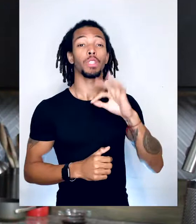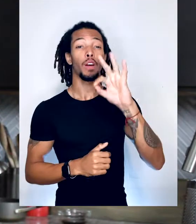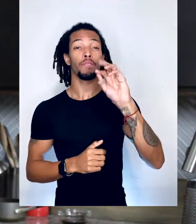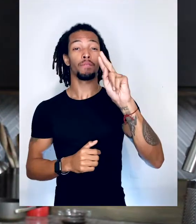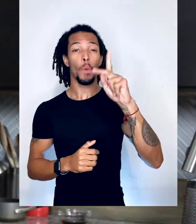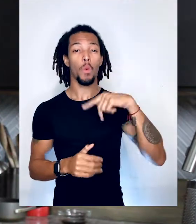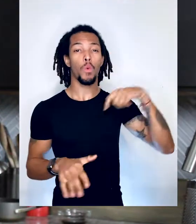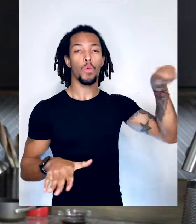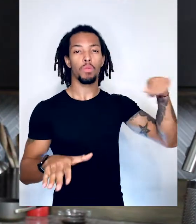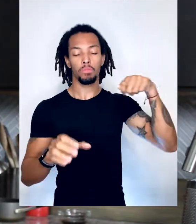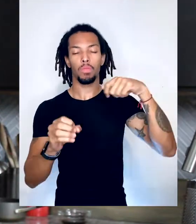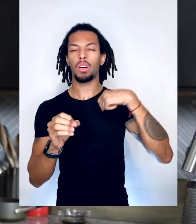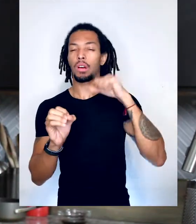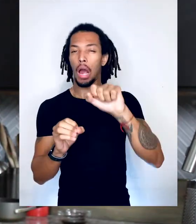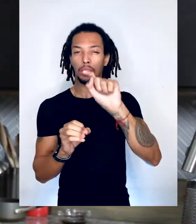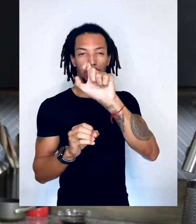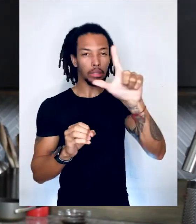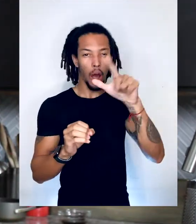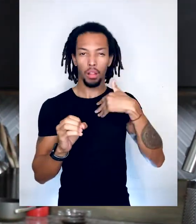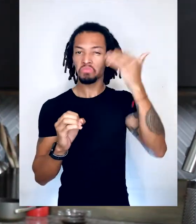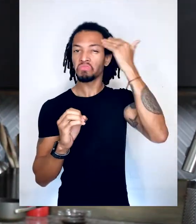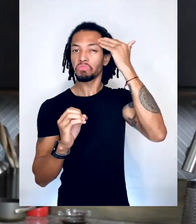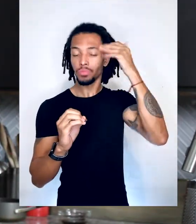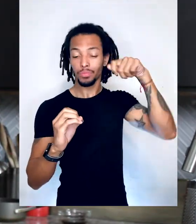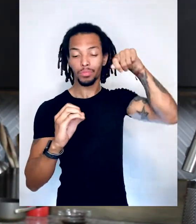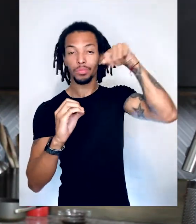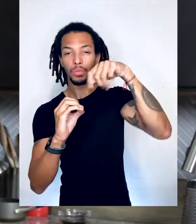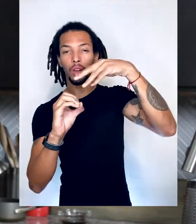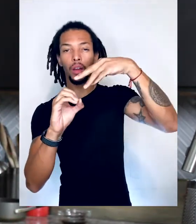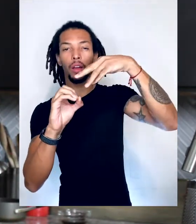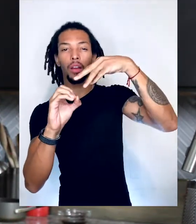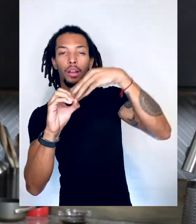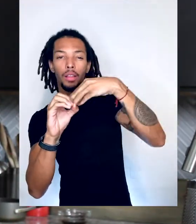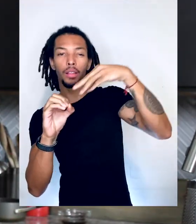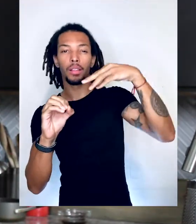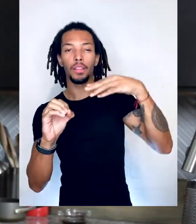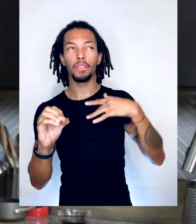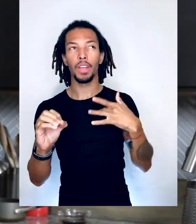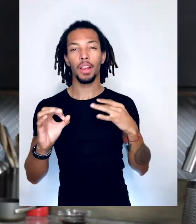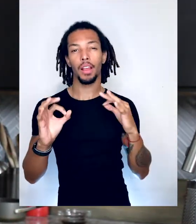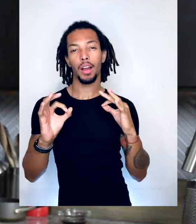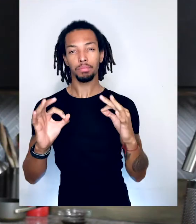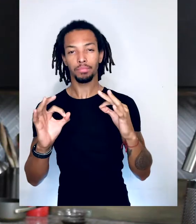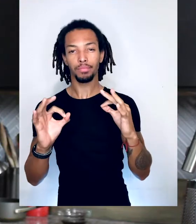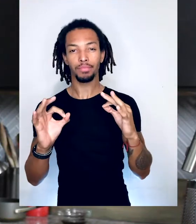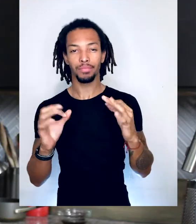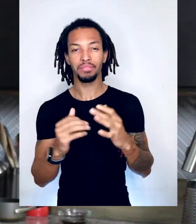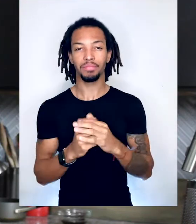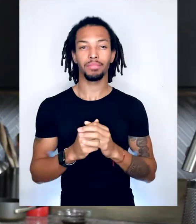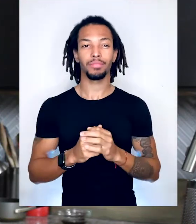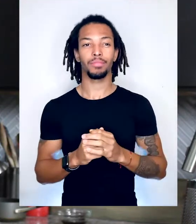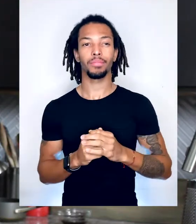want them to be. I can kind of tell just by how my fork goes through it, that they're just like